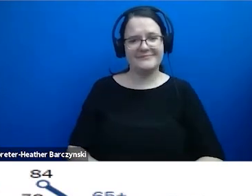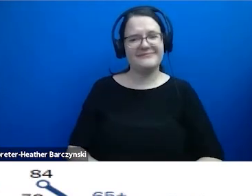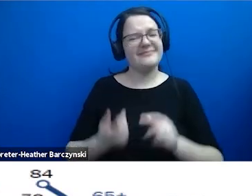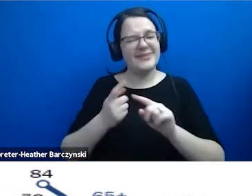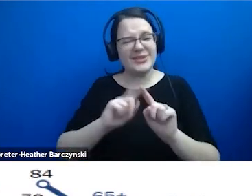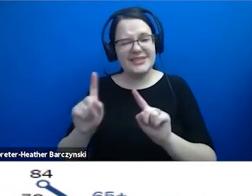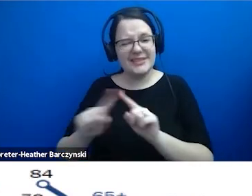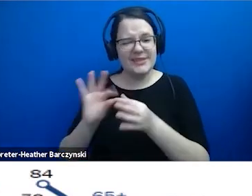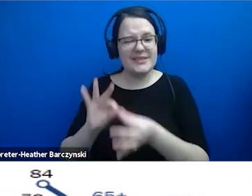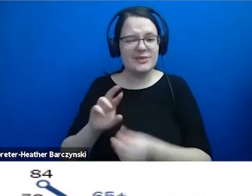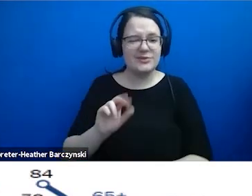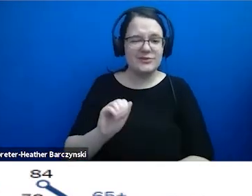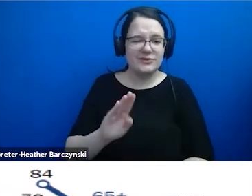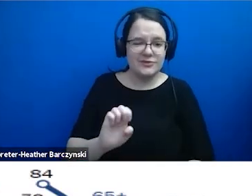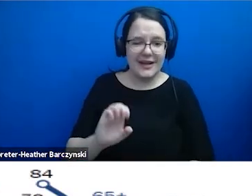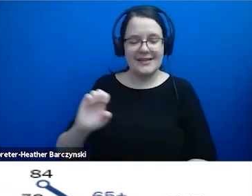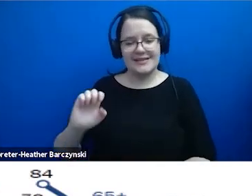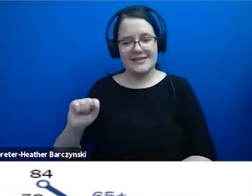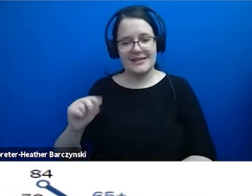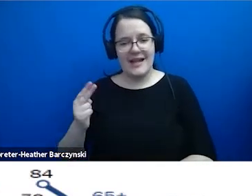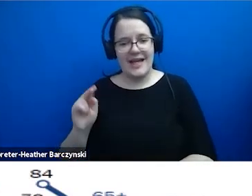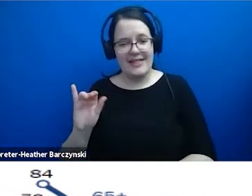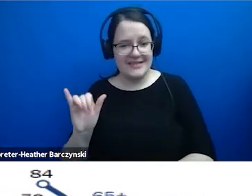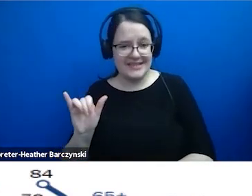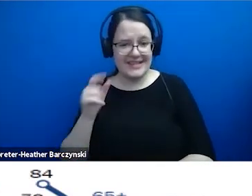disney as to whether or not people will accept the vaccine and when you're talking